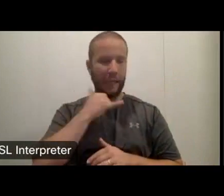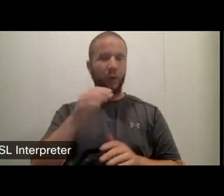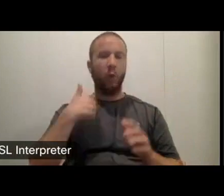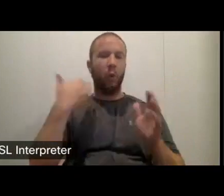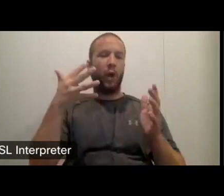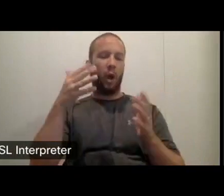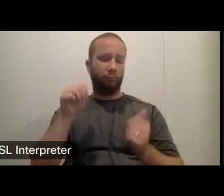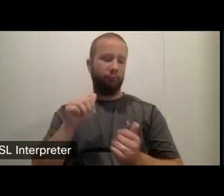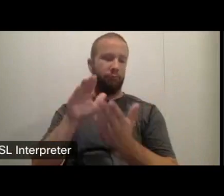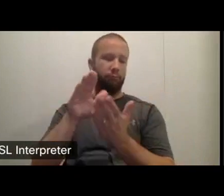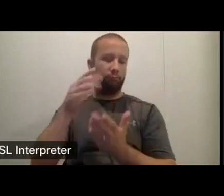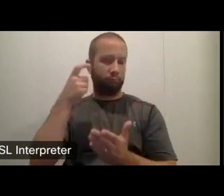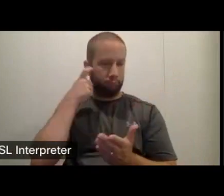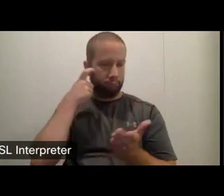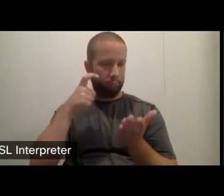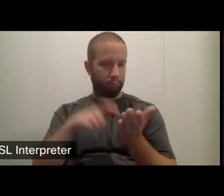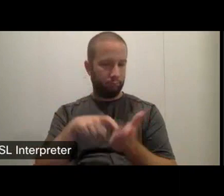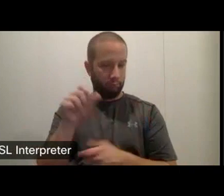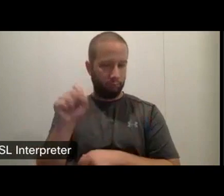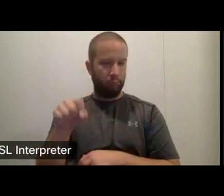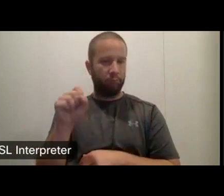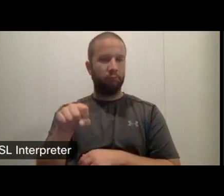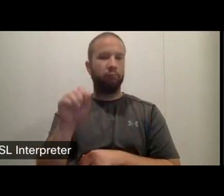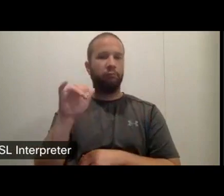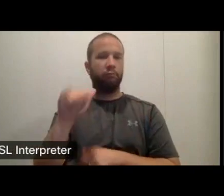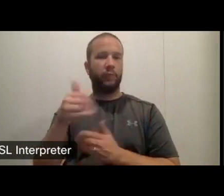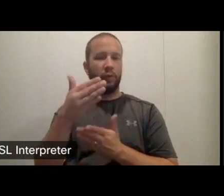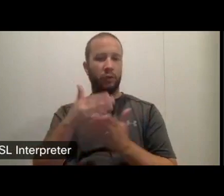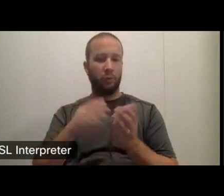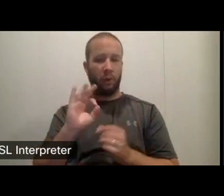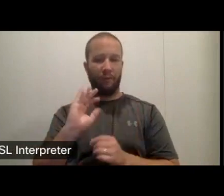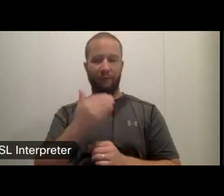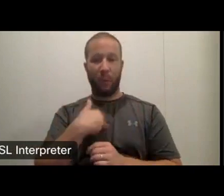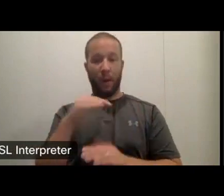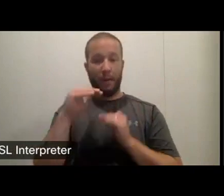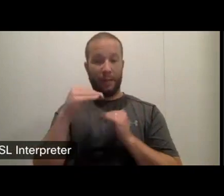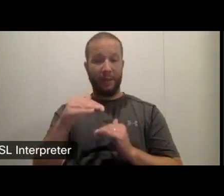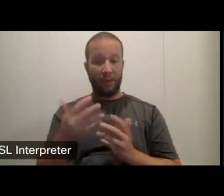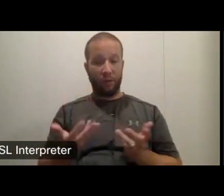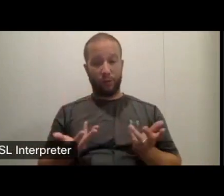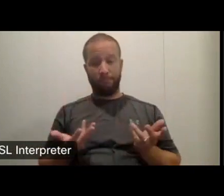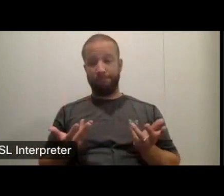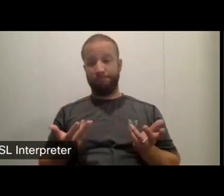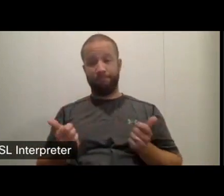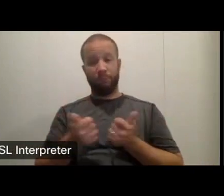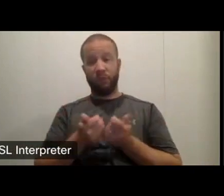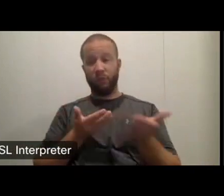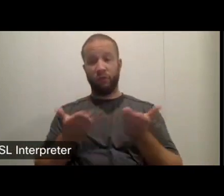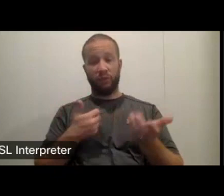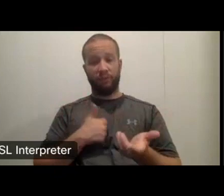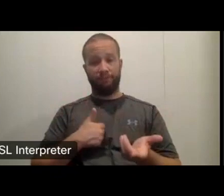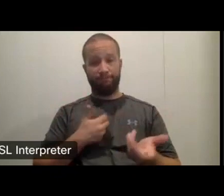raised and this uh is just part of the limitations and um with the service and just to add